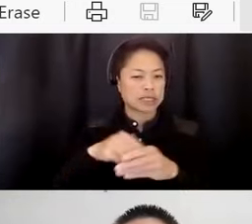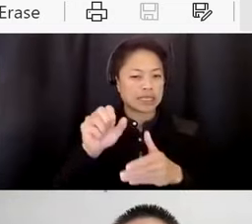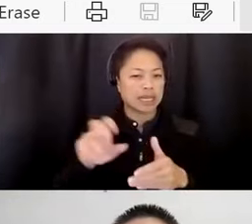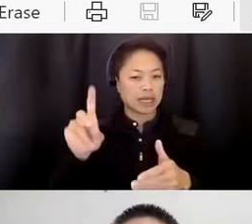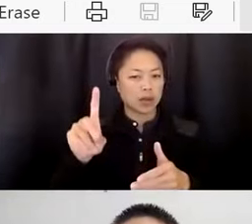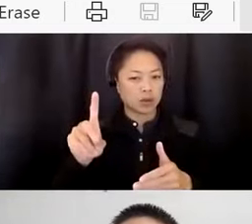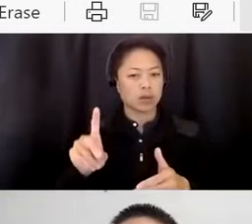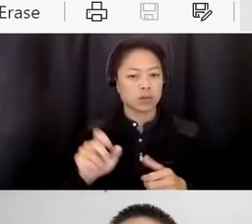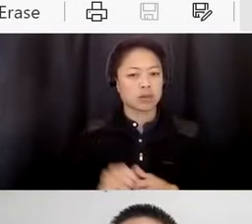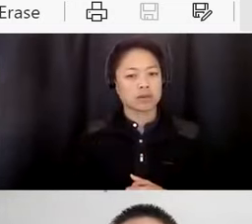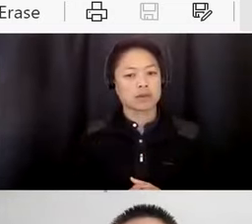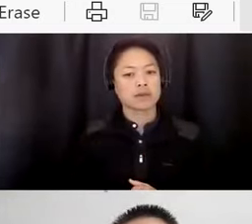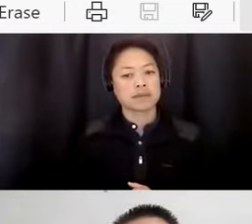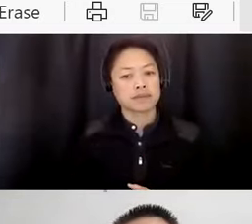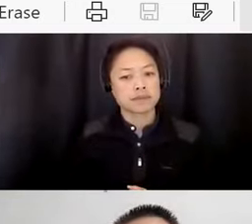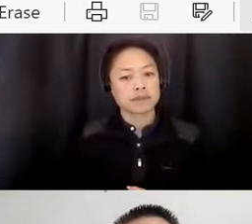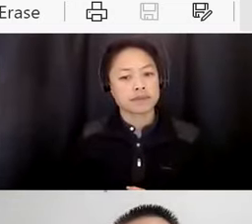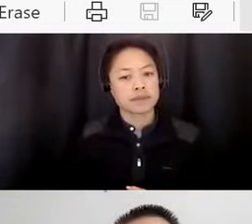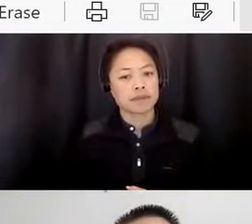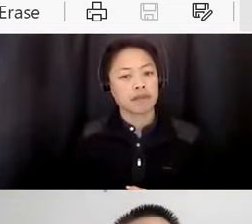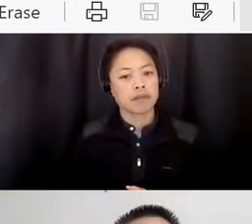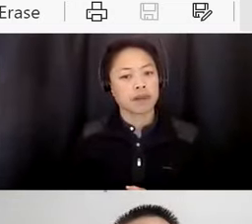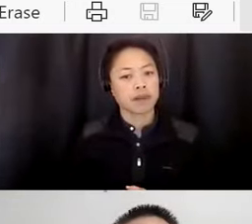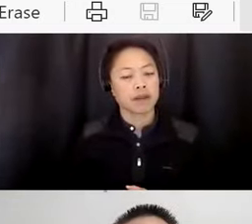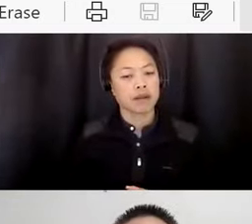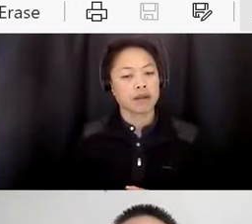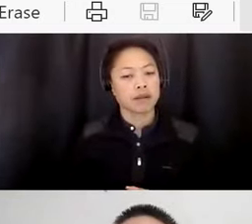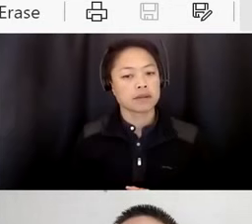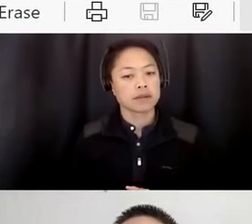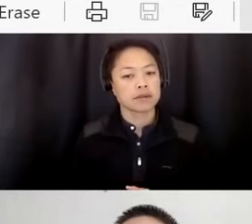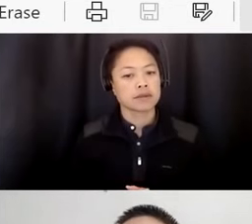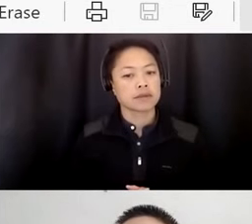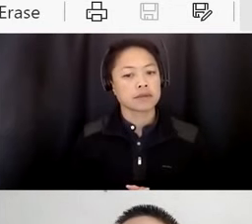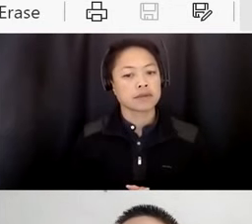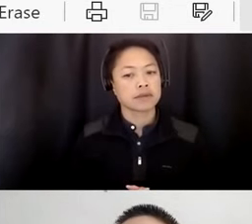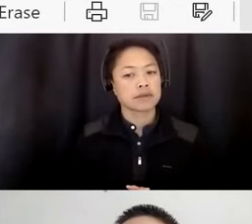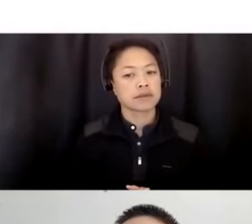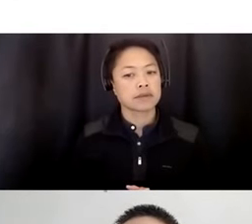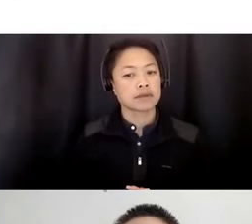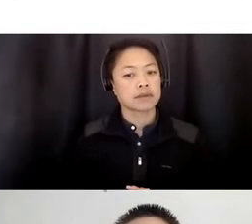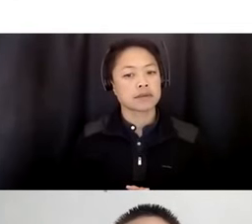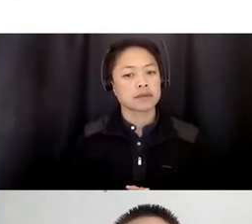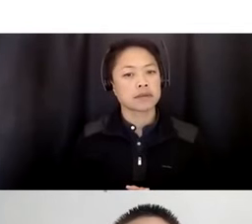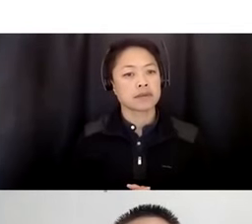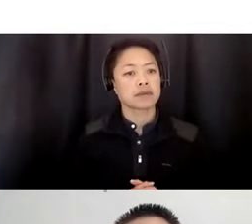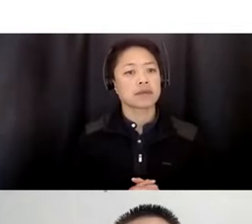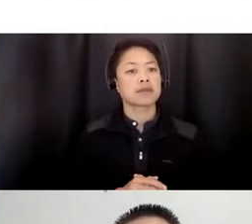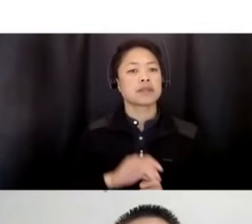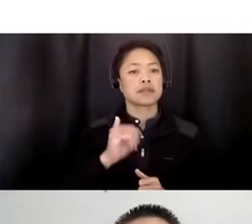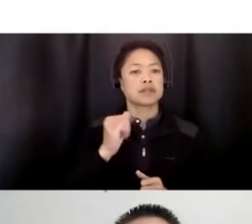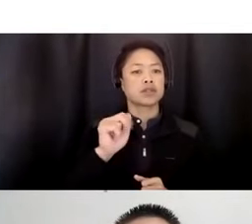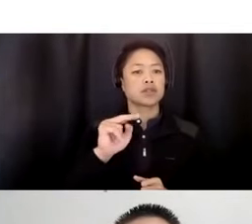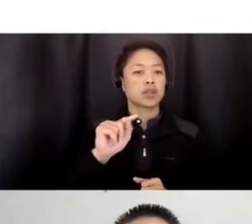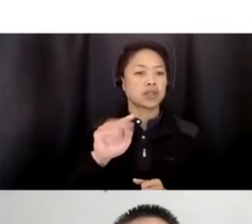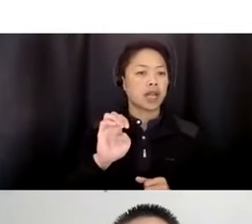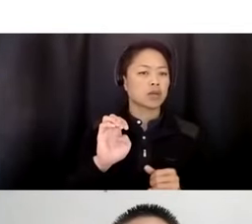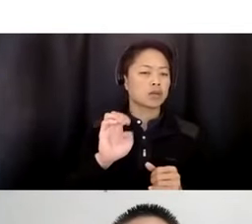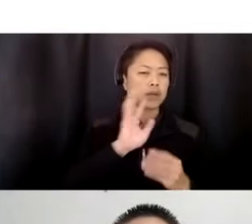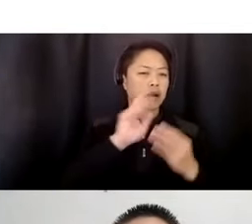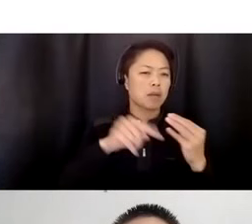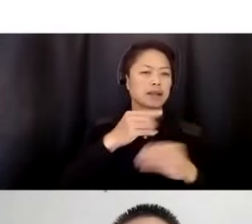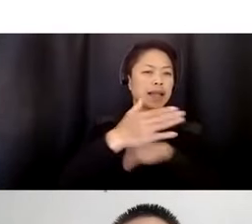or contact info, they create encrypted codes for that so this website is pretty transparent.